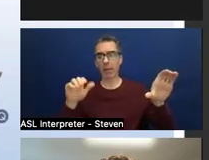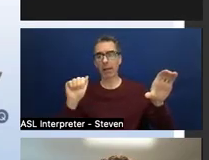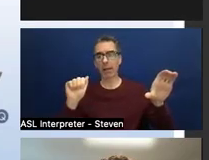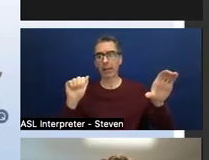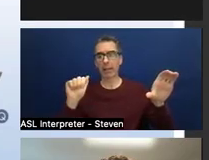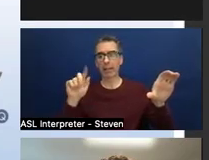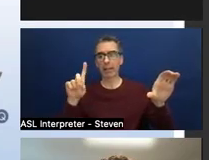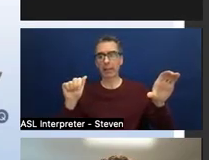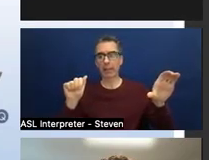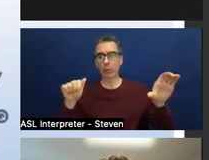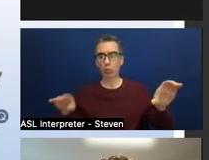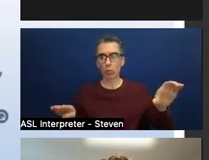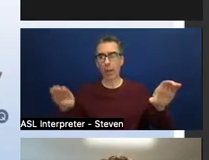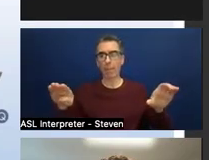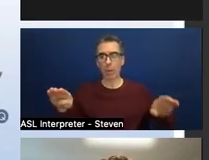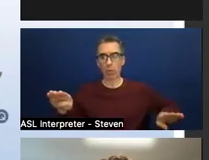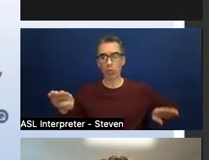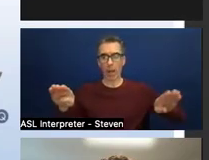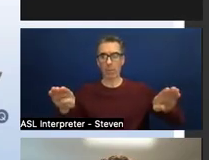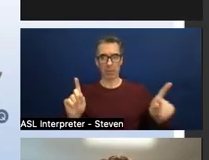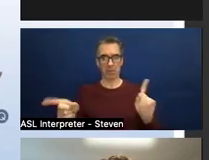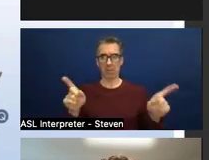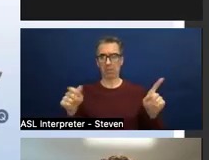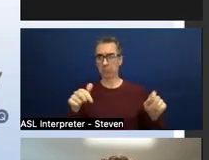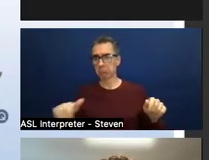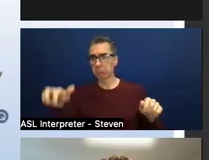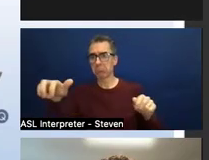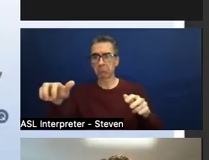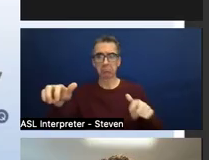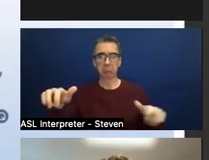of the platform so that folks can get up to the level of the bus.